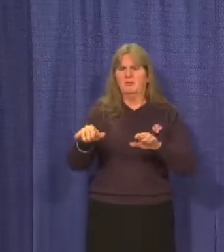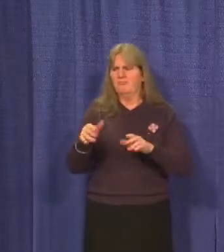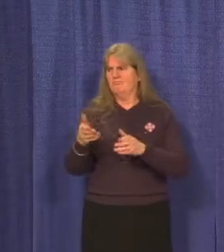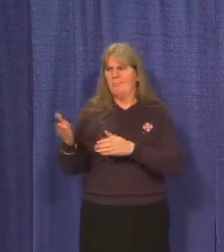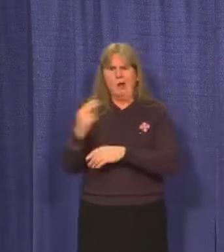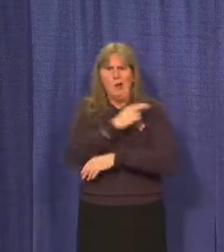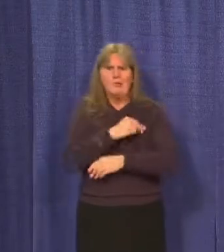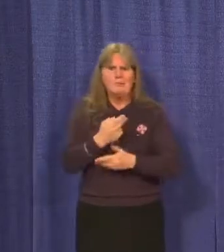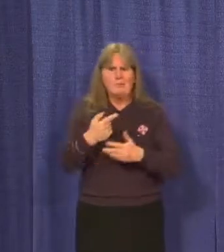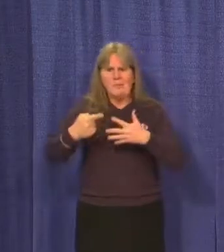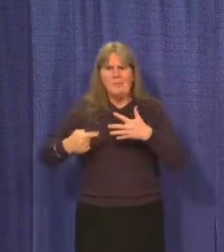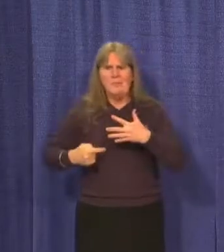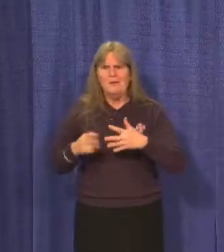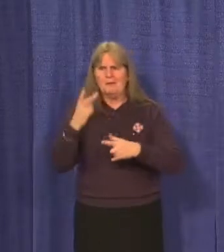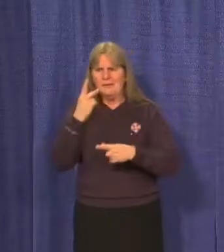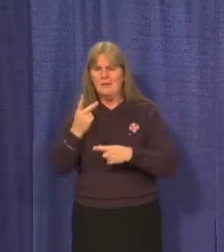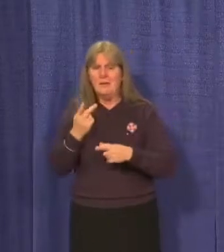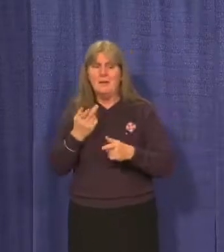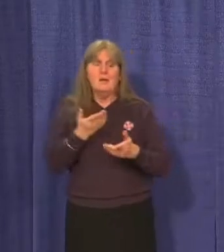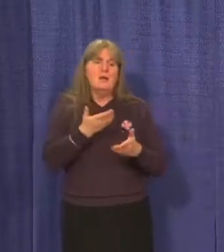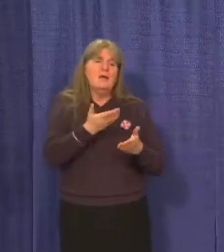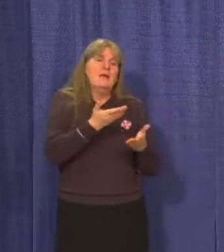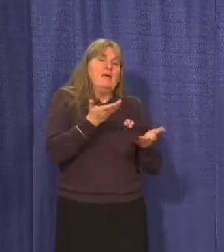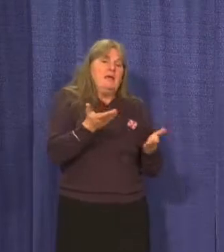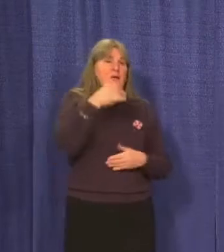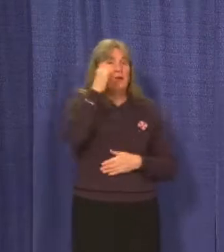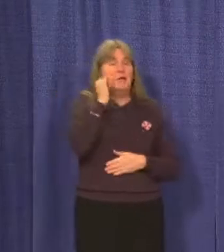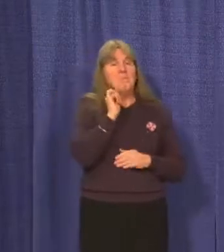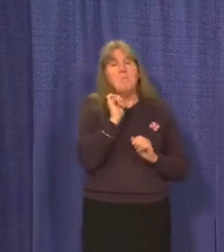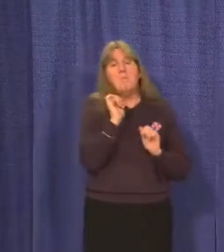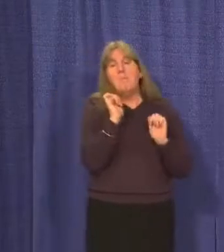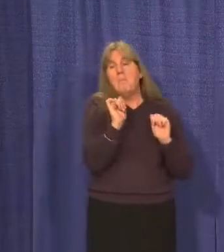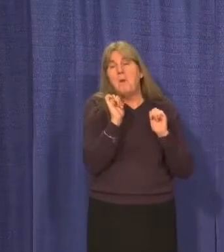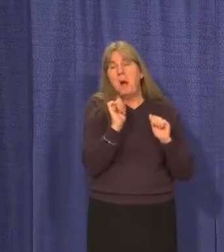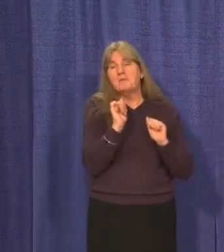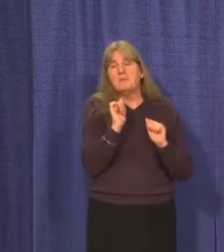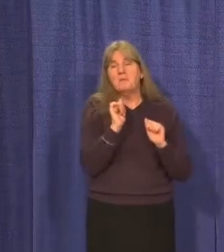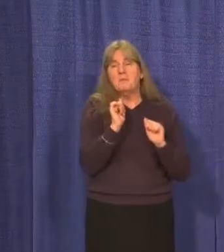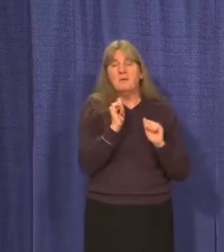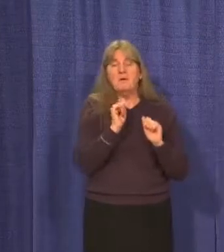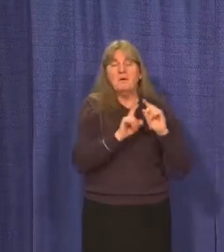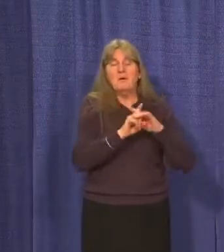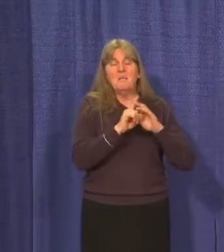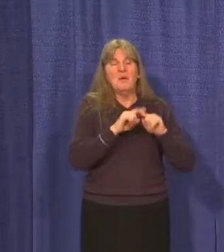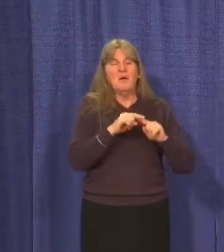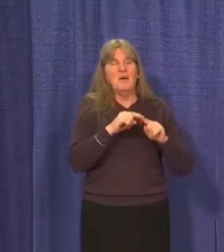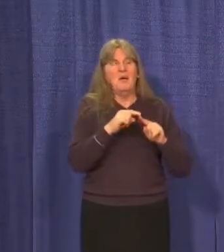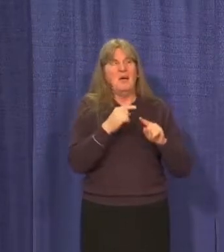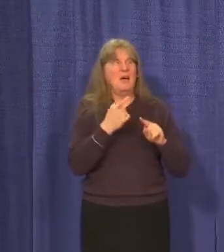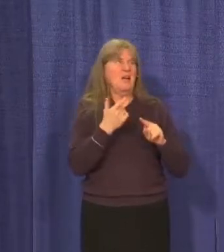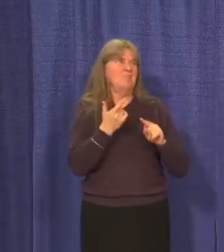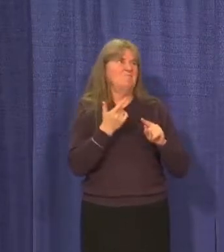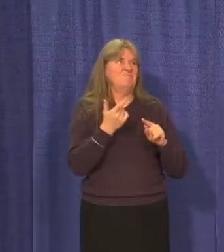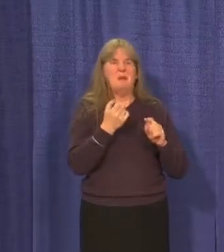I think it is quite possible it occurred and we missed it, but I don't think it actually occurred that much. I would be surprised if we had